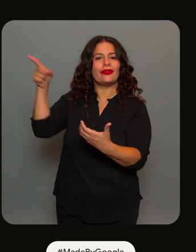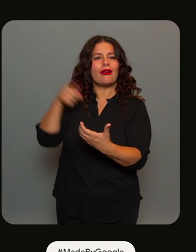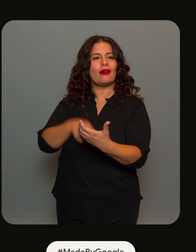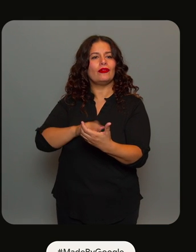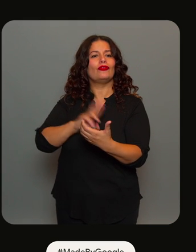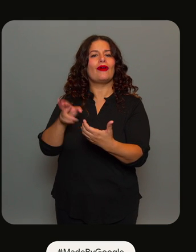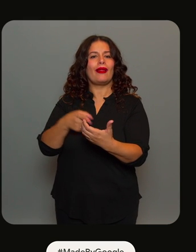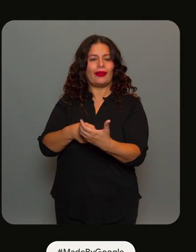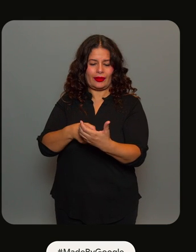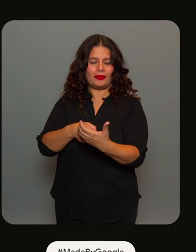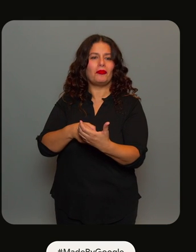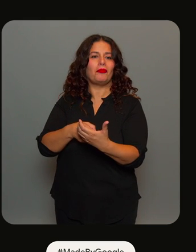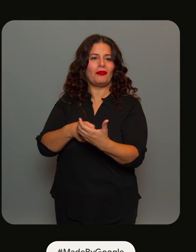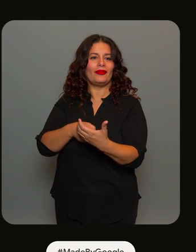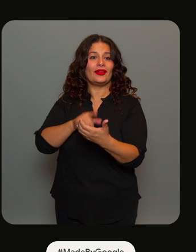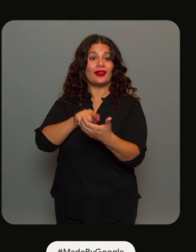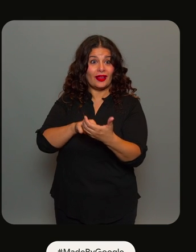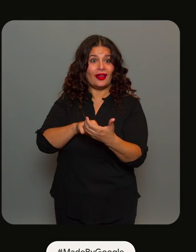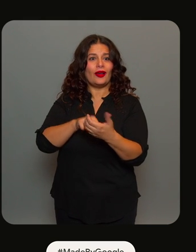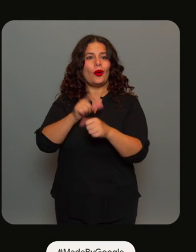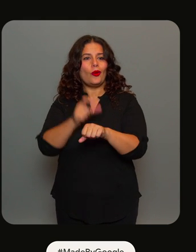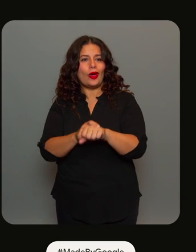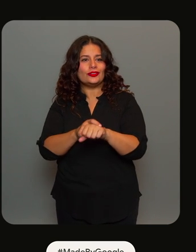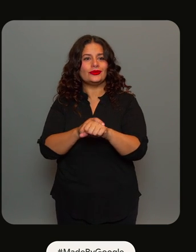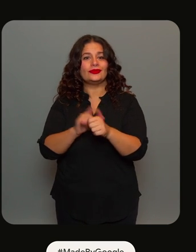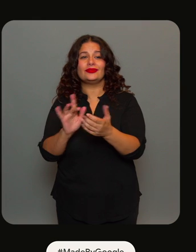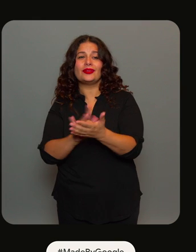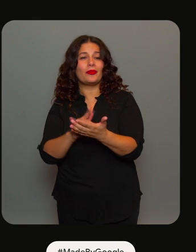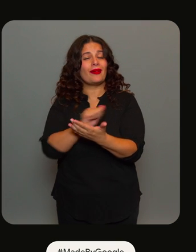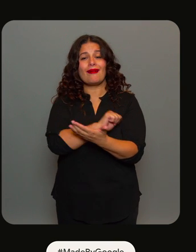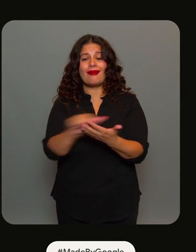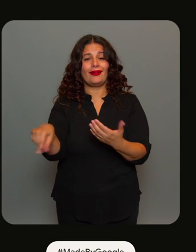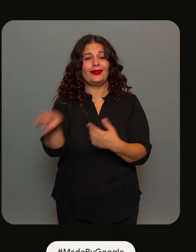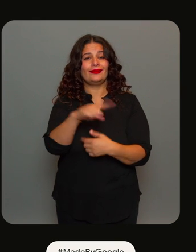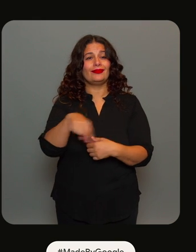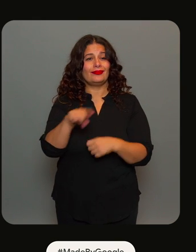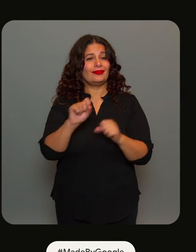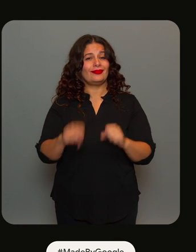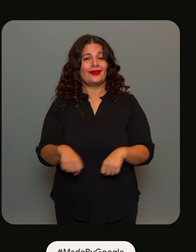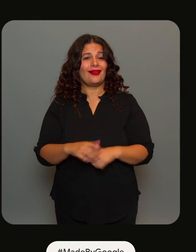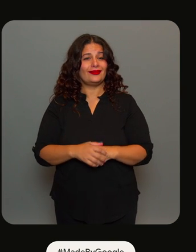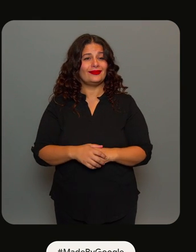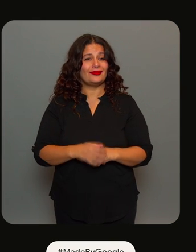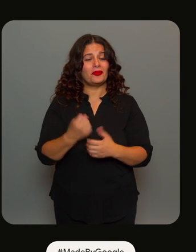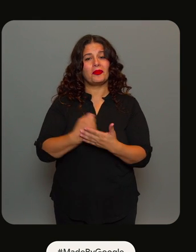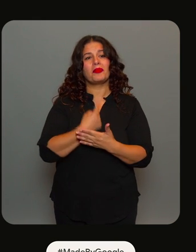closest to you. With Pixel, interruptions don't interrupt you anymore.